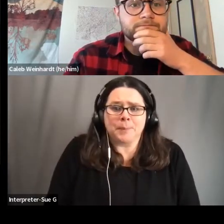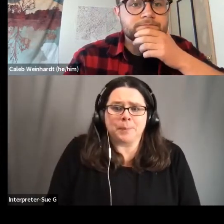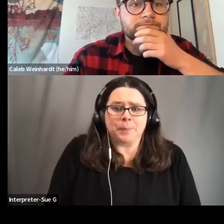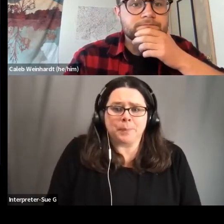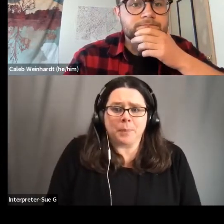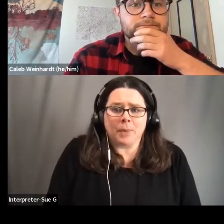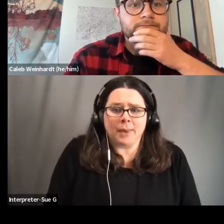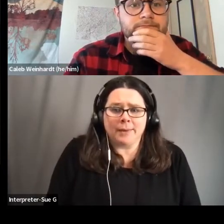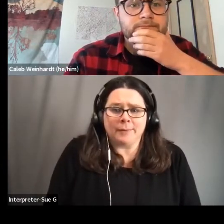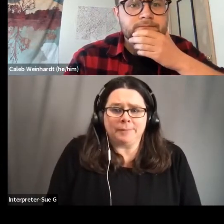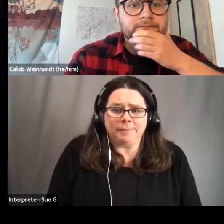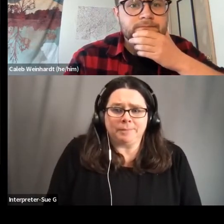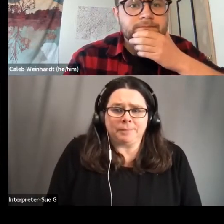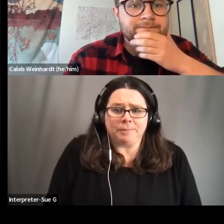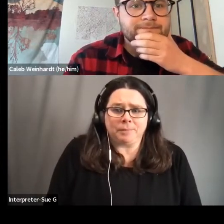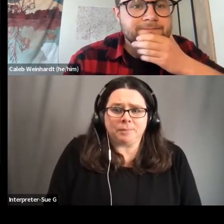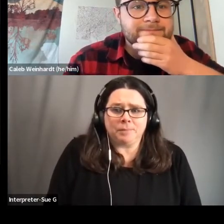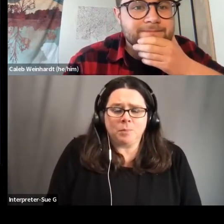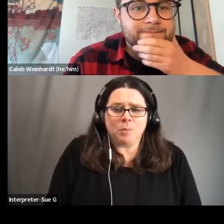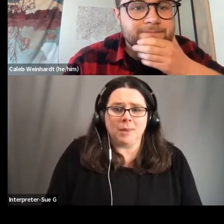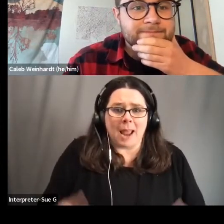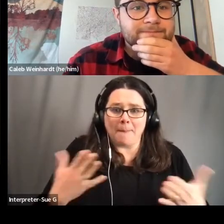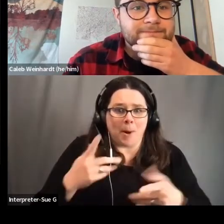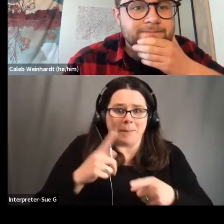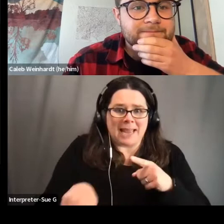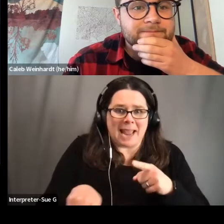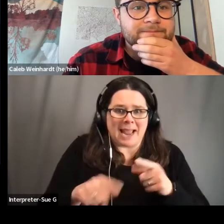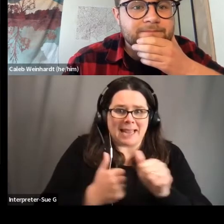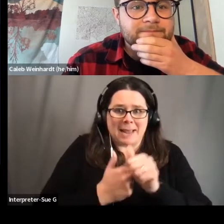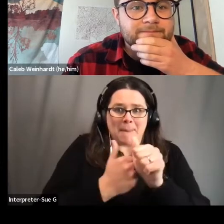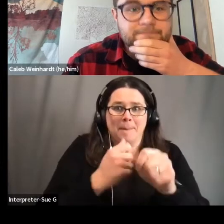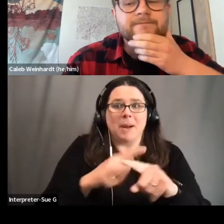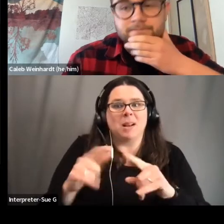and I'm probably not gonna be able to keep up because of how many folks are here. Bullying, yes.